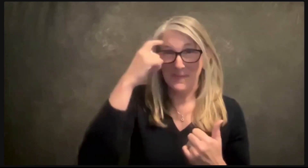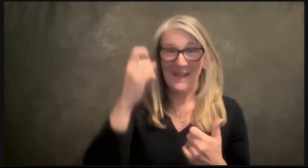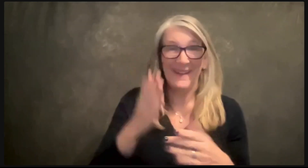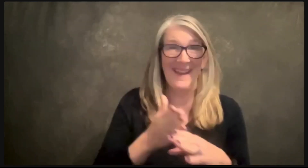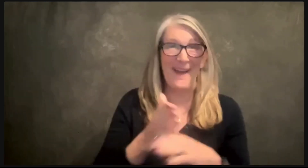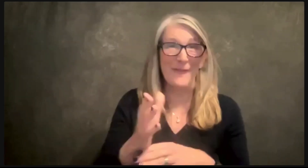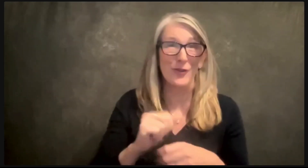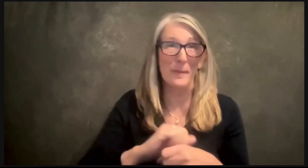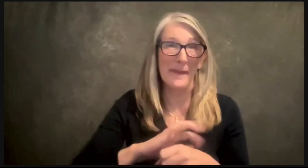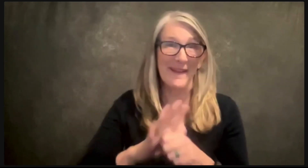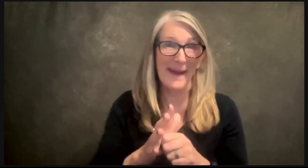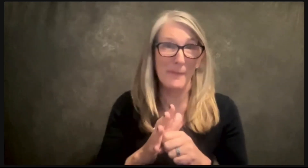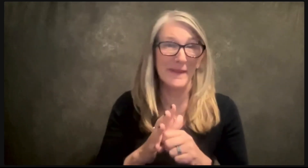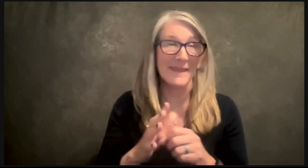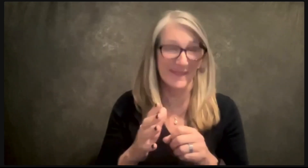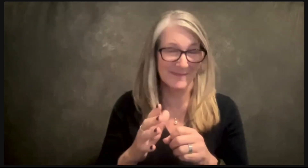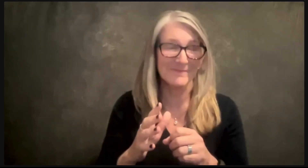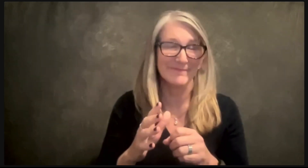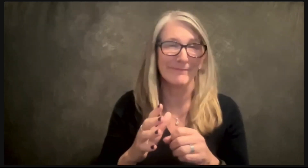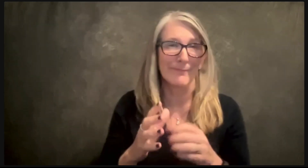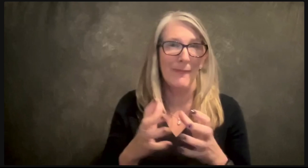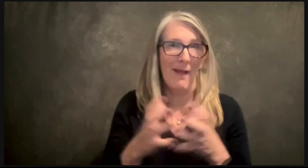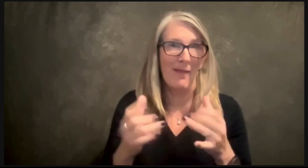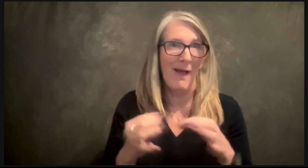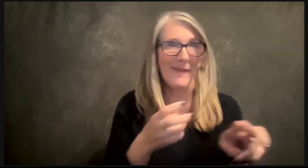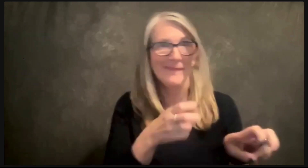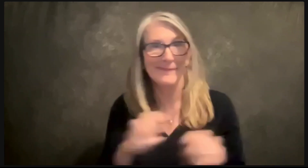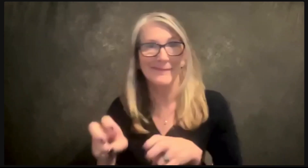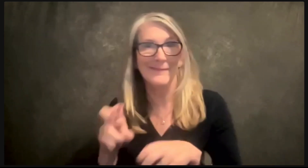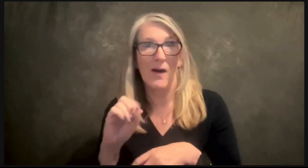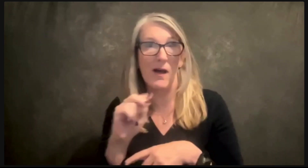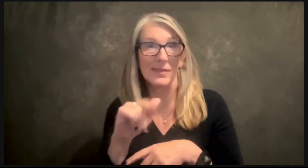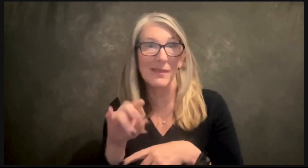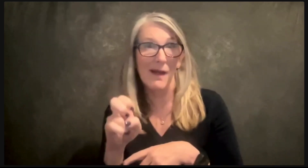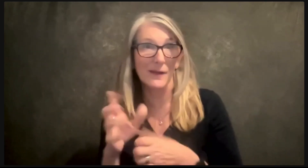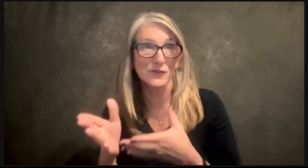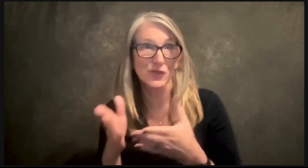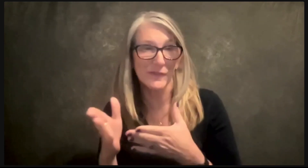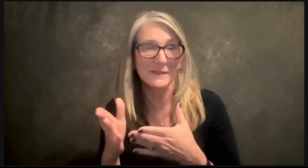I'm suspecting there was a lot of transition